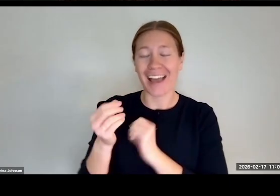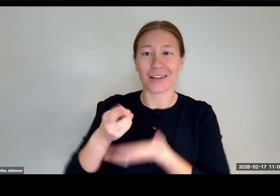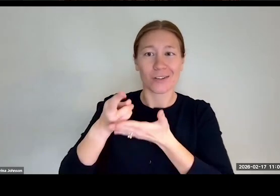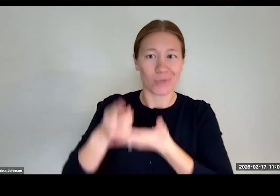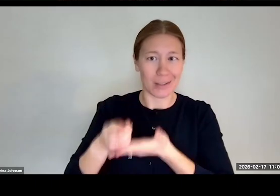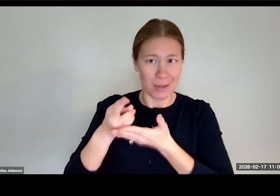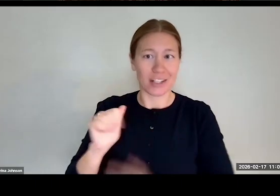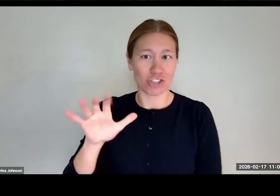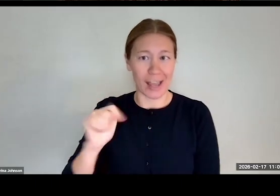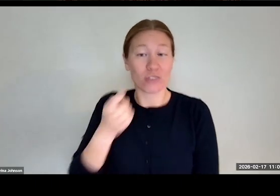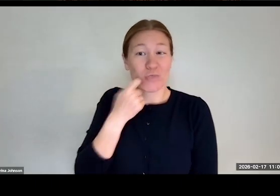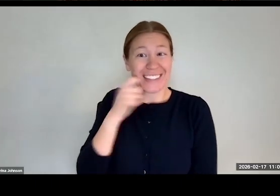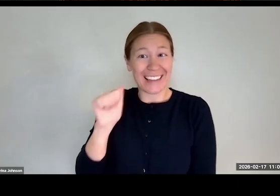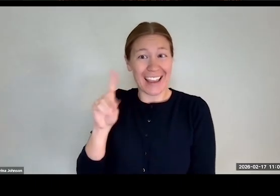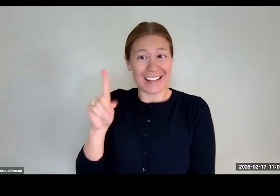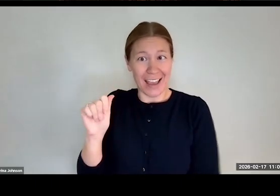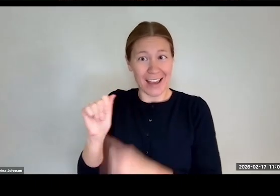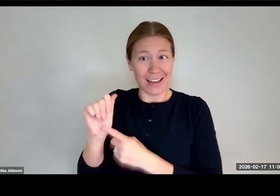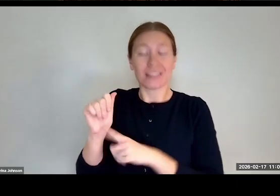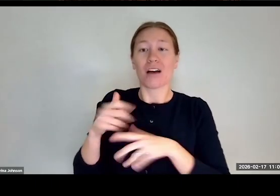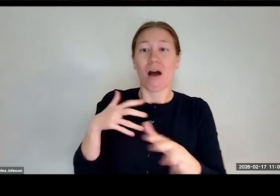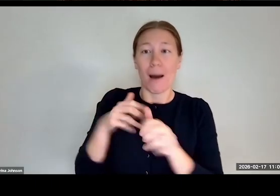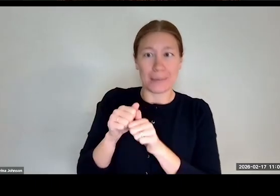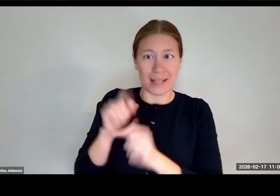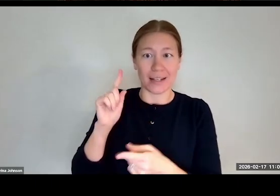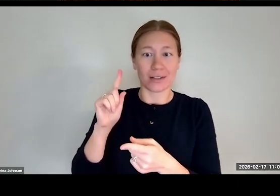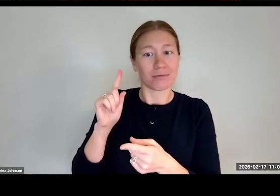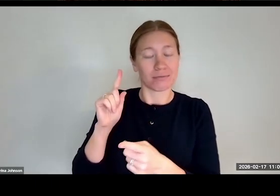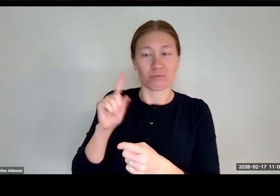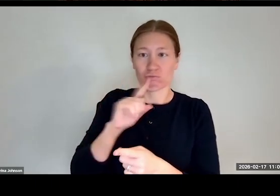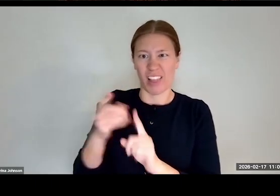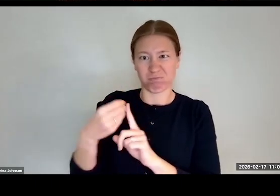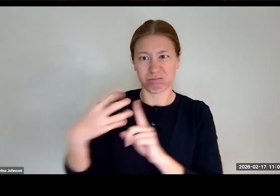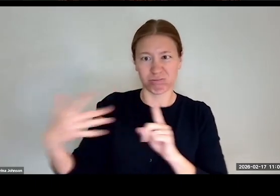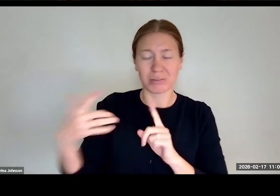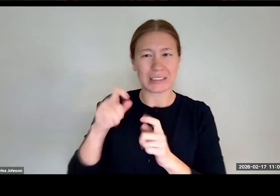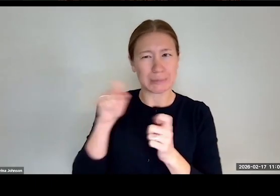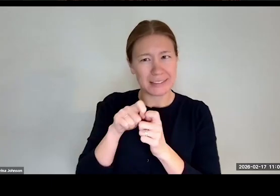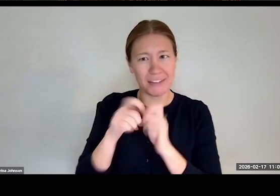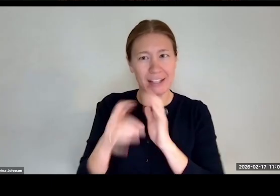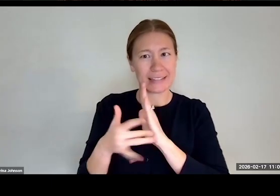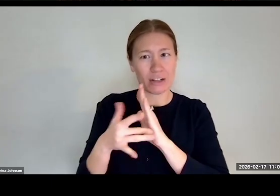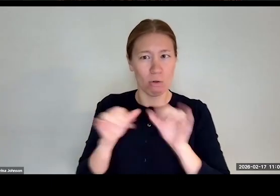with Disabilities Act was updated to point to very specific technical standards under Title two.